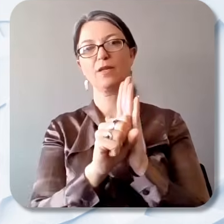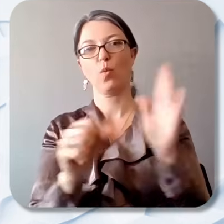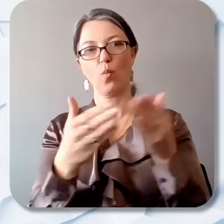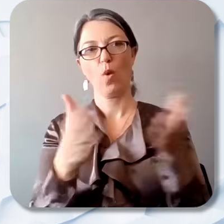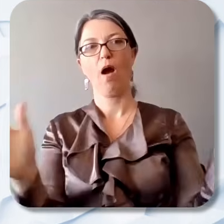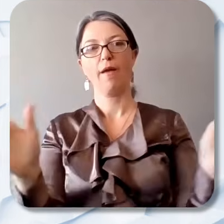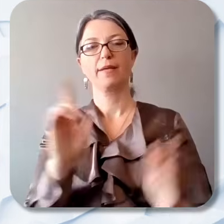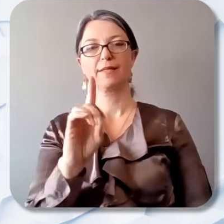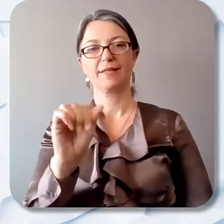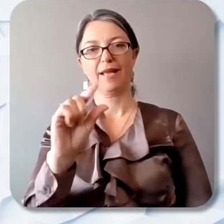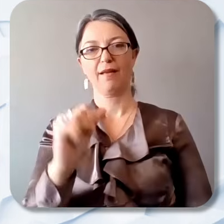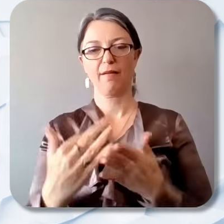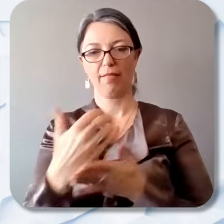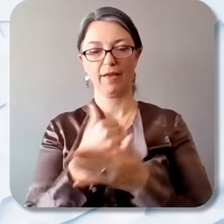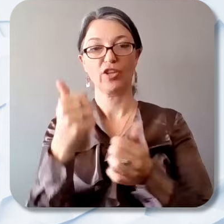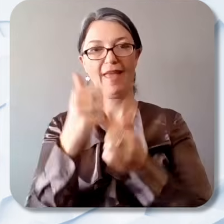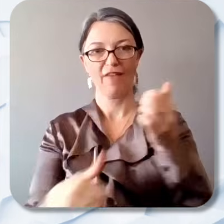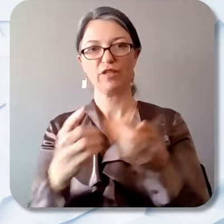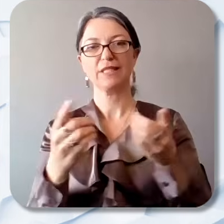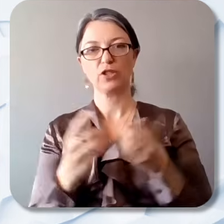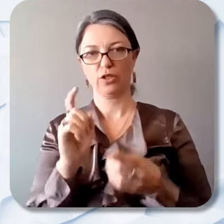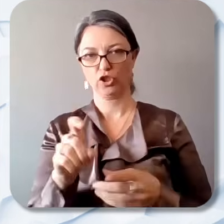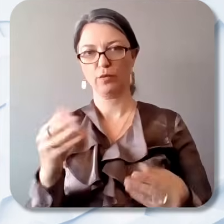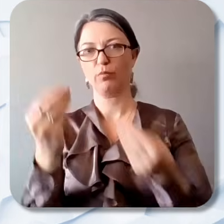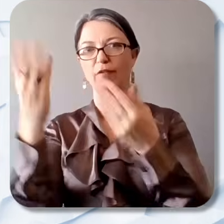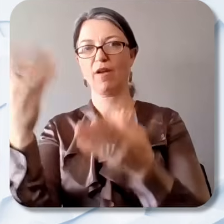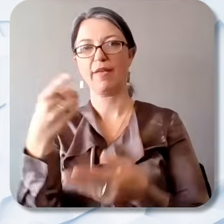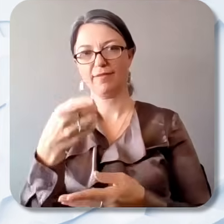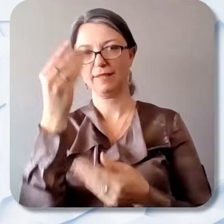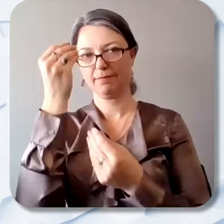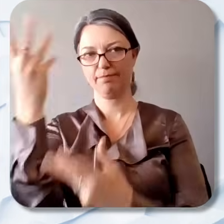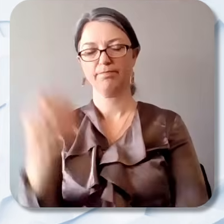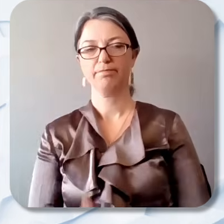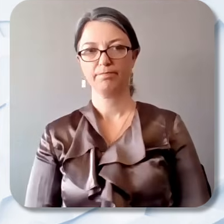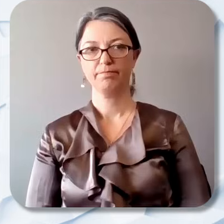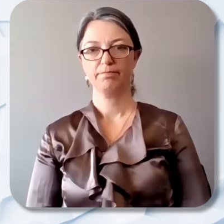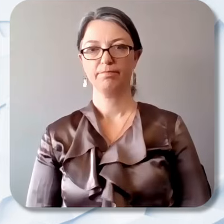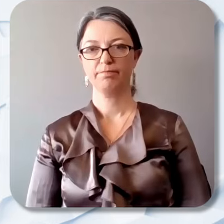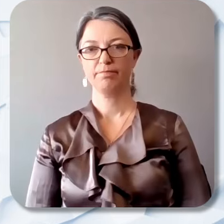So every district in the State should be providing this data to us.